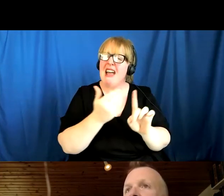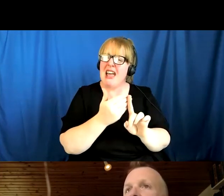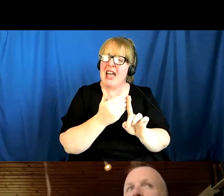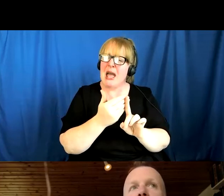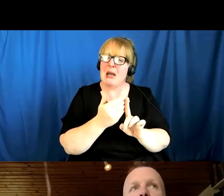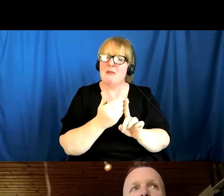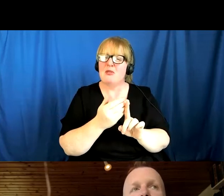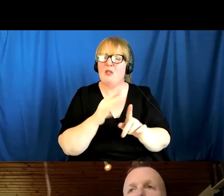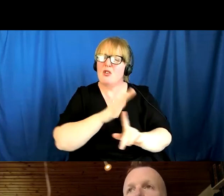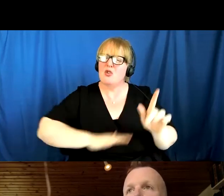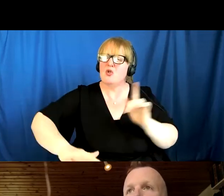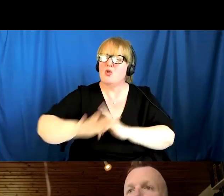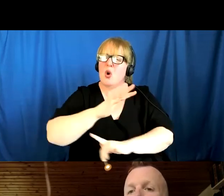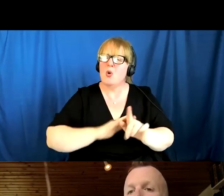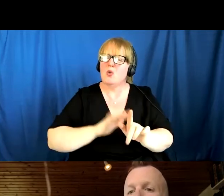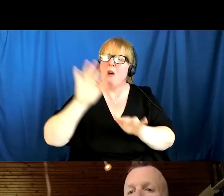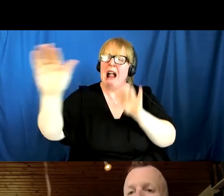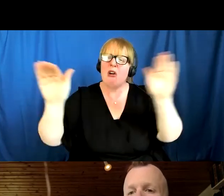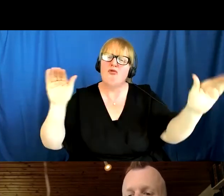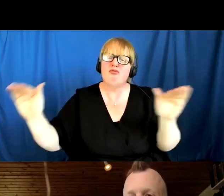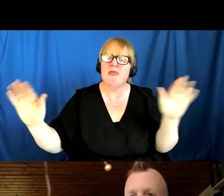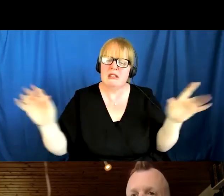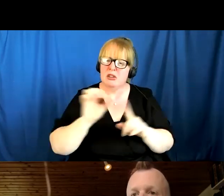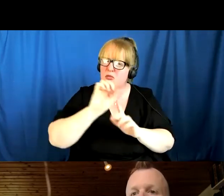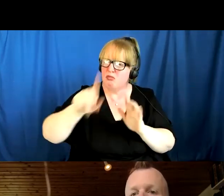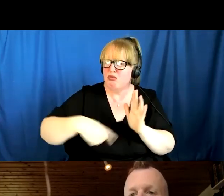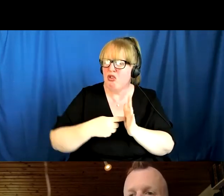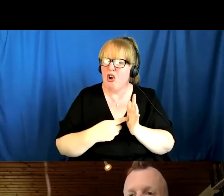So, it’s kind of, the two things sort of fell in line with each other, accidentally.